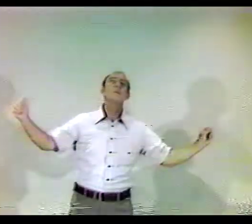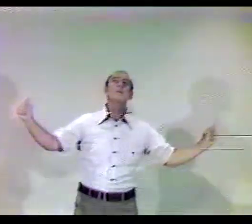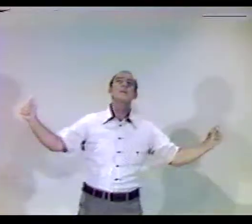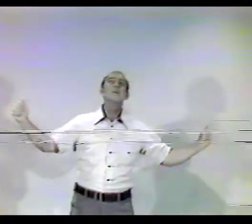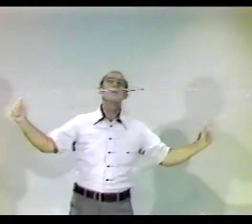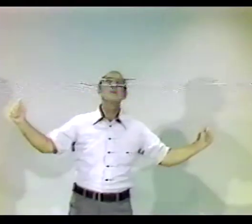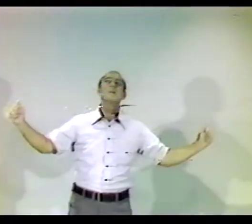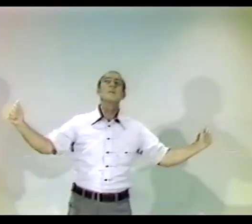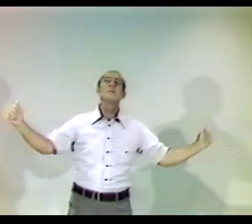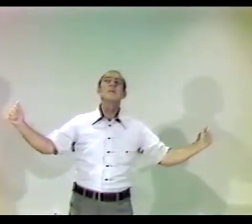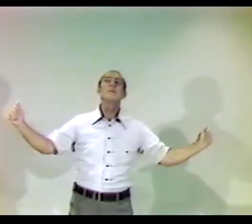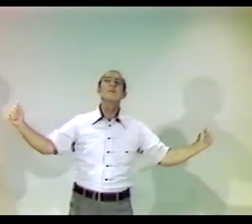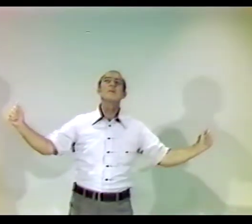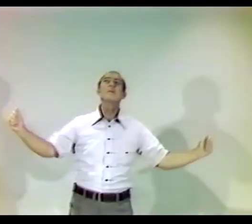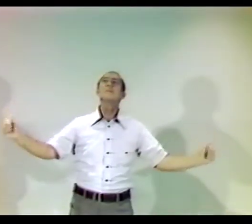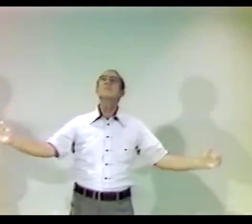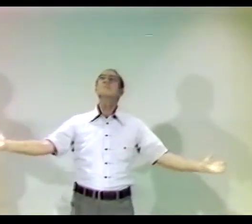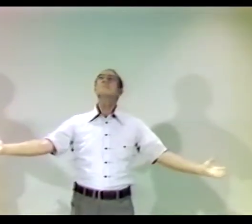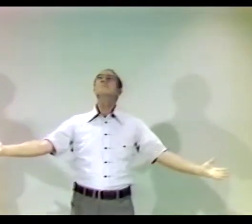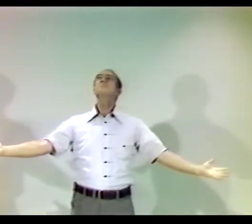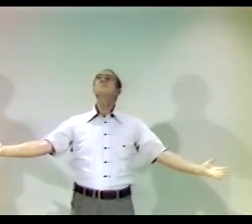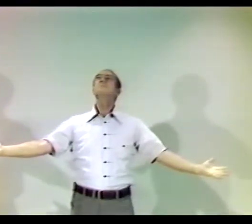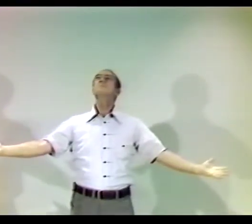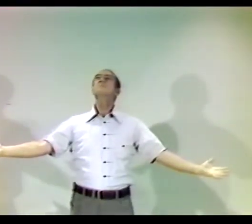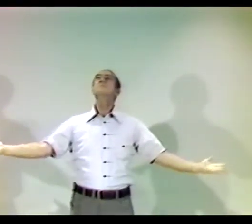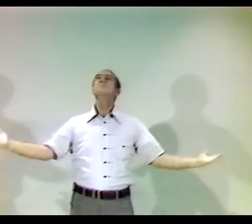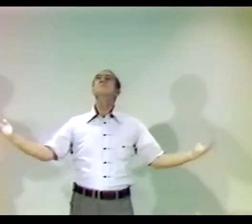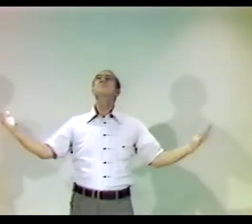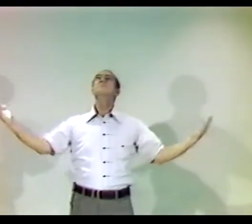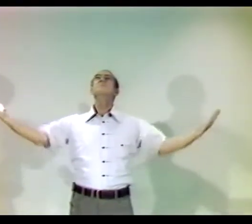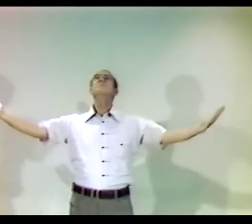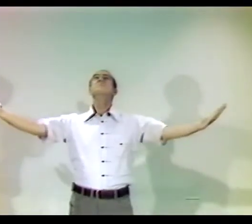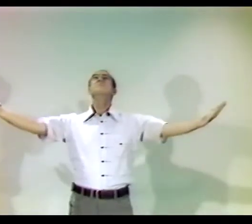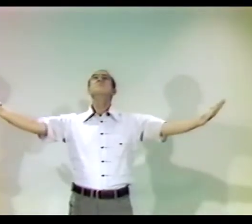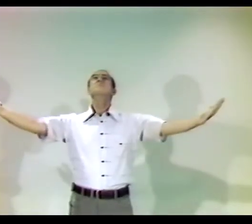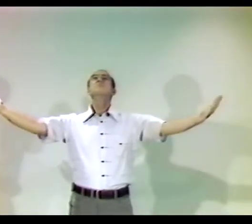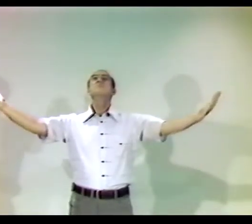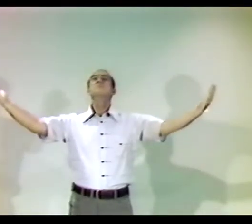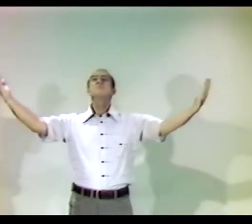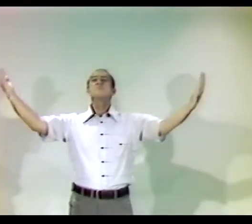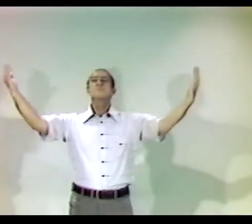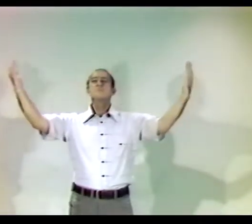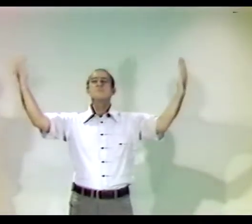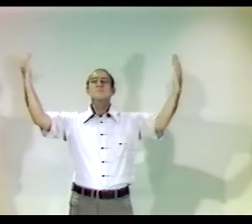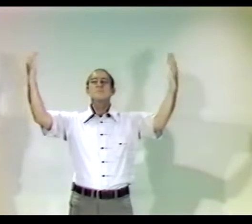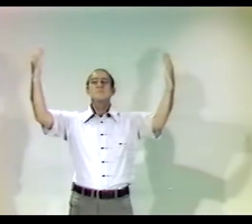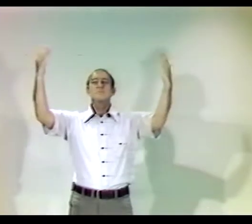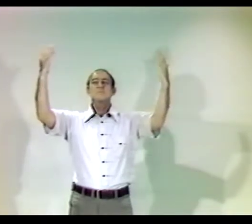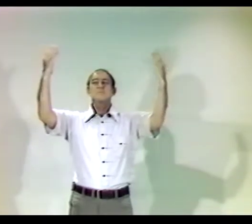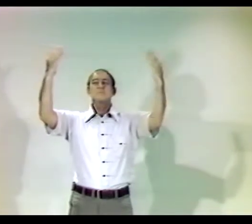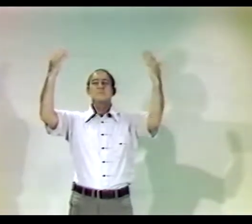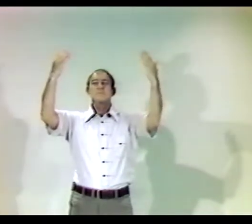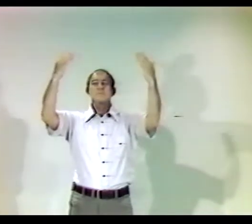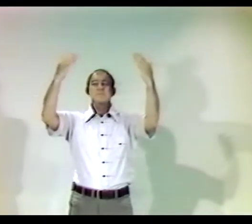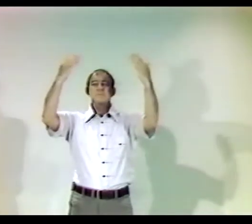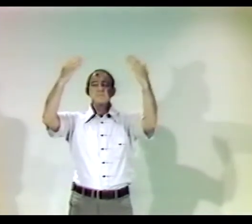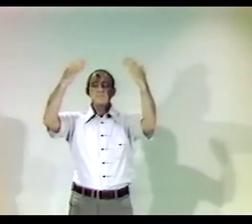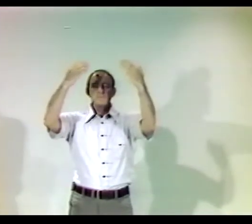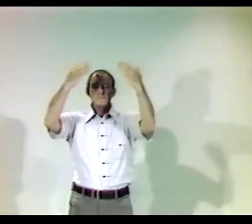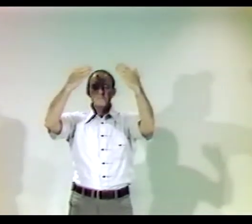TO THE LEFT AND TO THE RIGHT. THE SHOW HAS CONCLUDED.